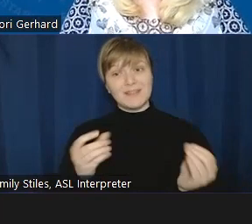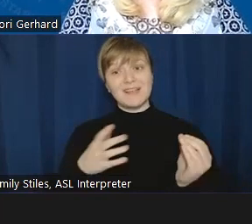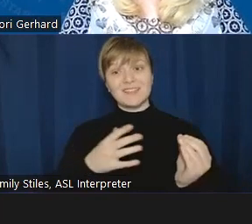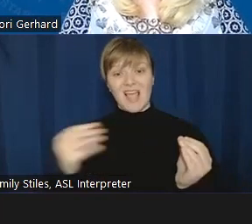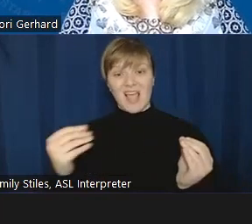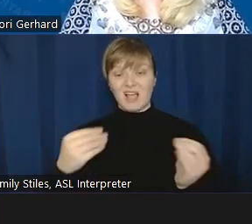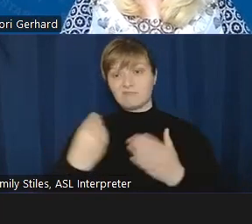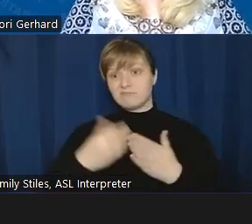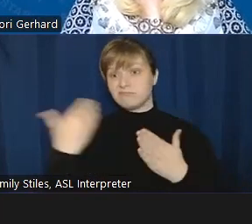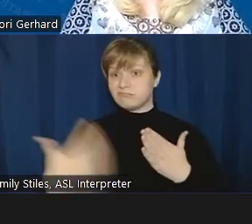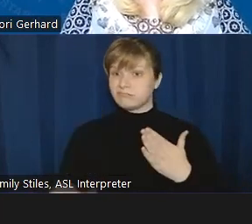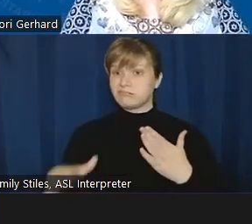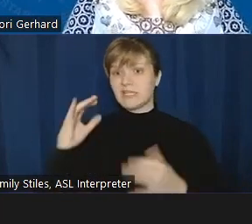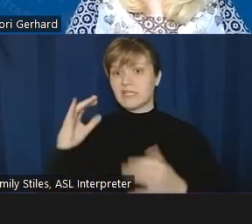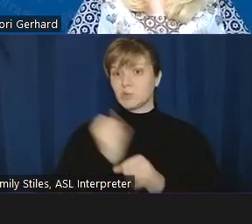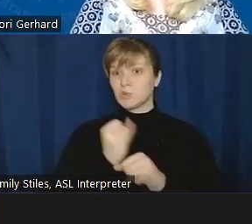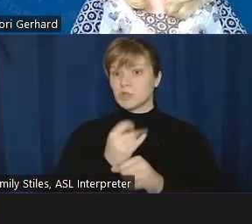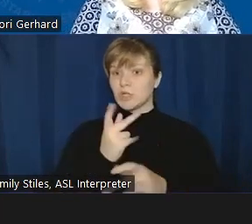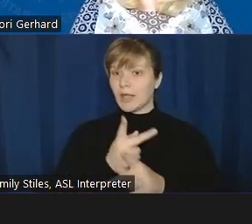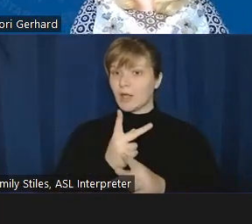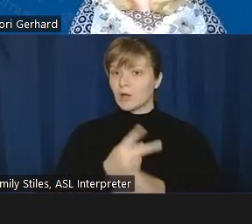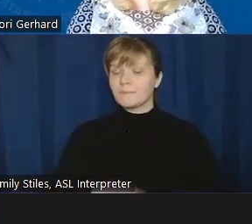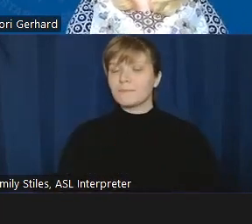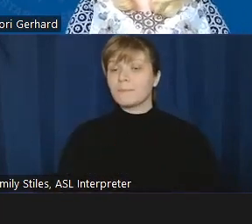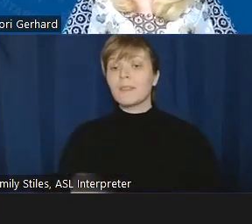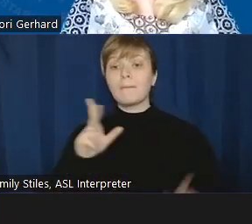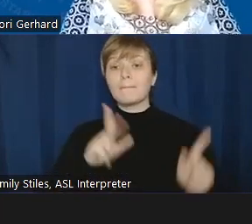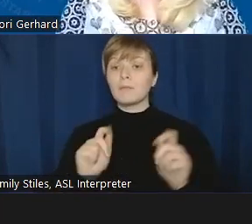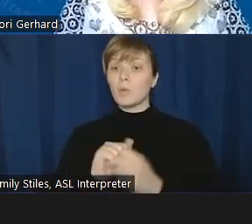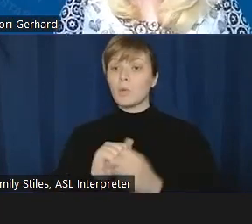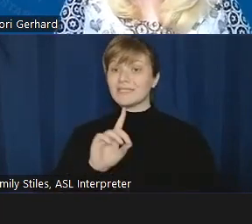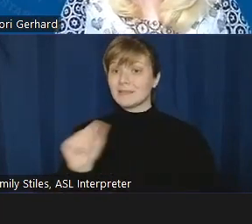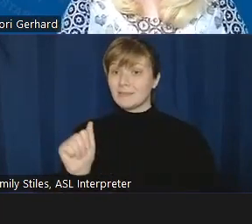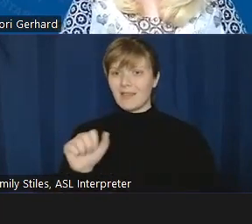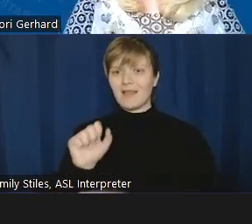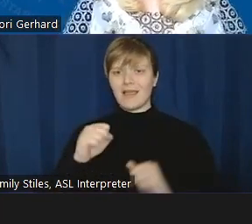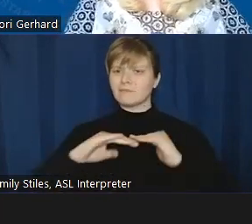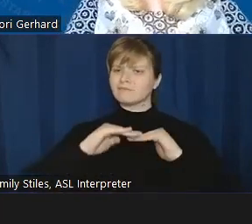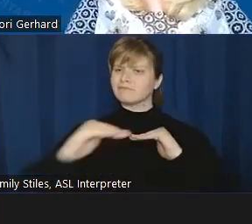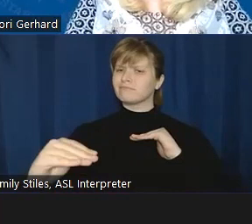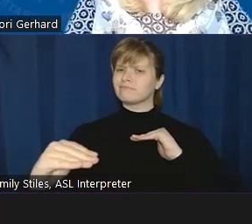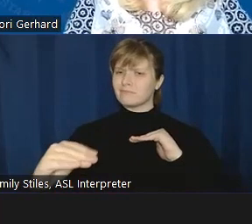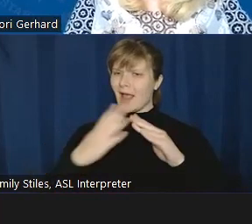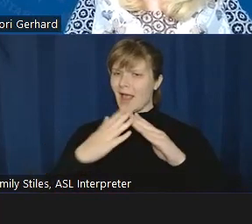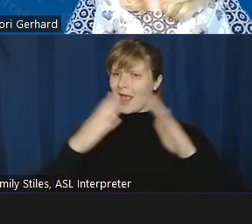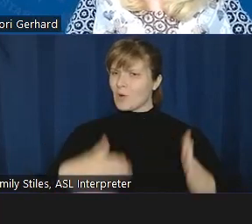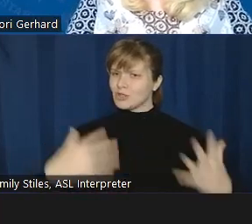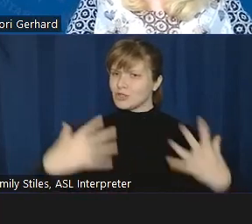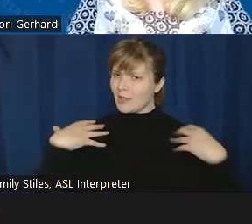So, people with disabilities and older adults can stay stably housed, healthy, and engaged